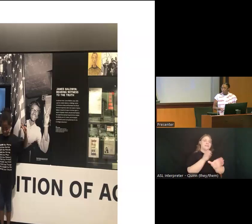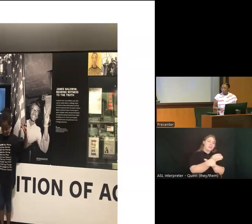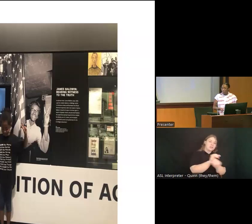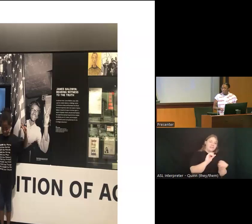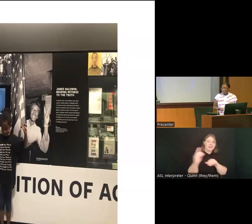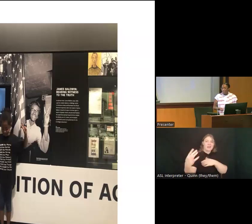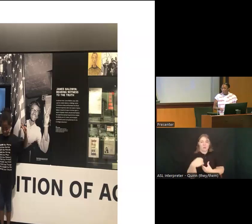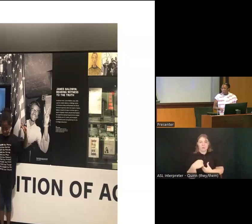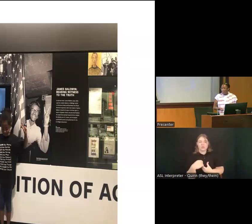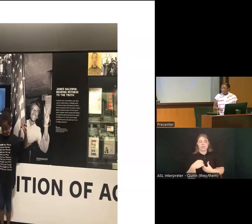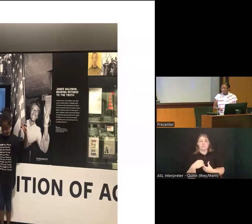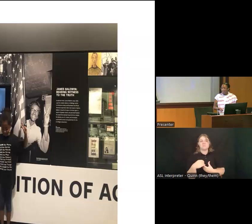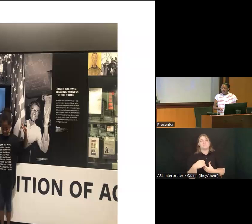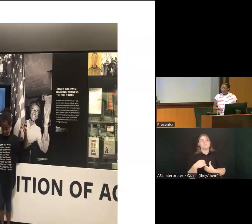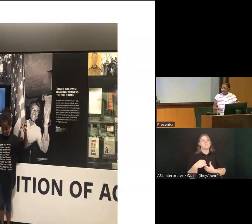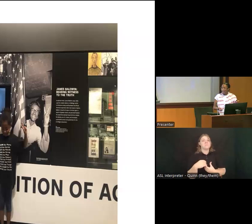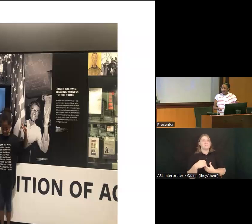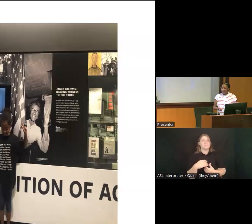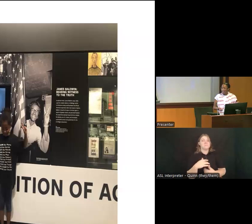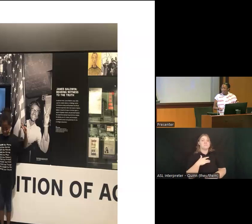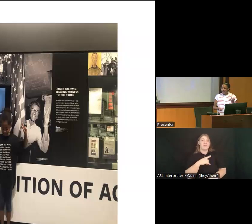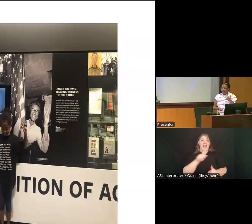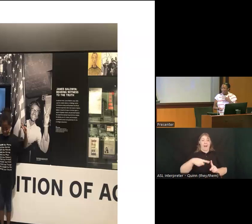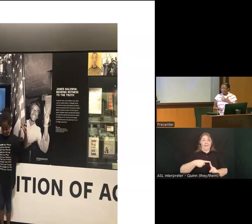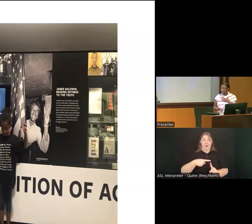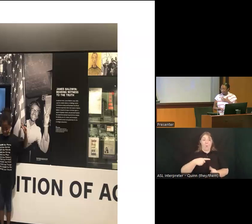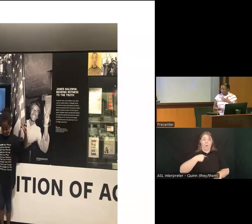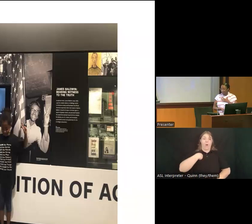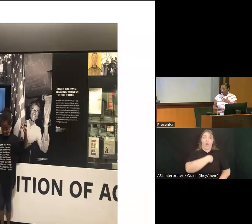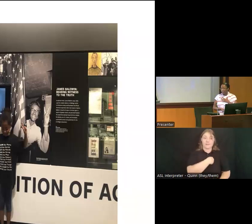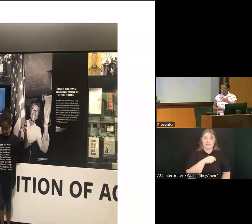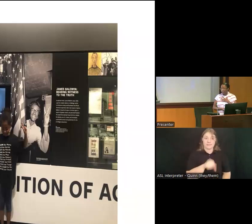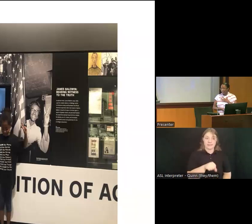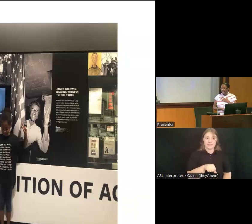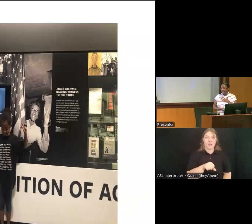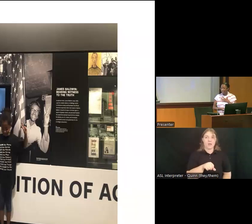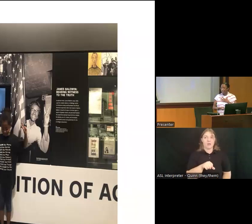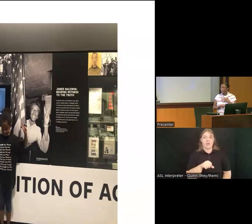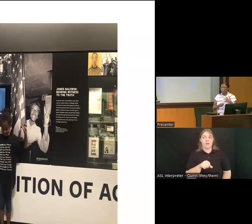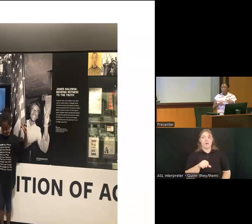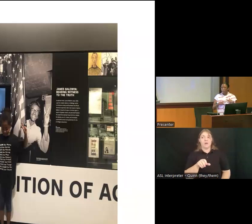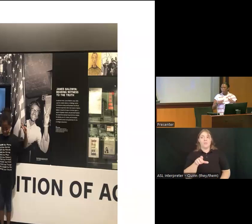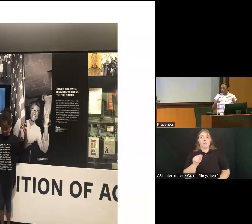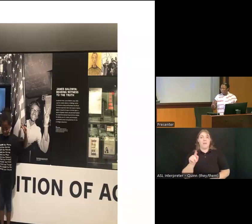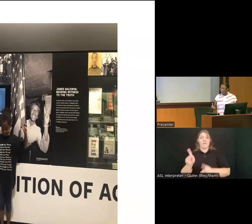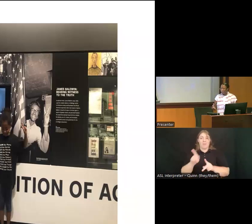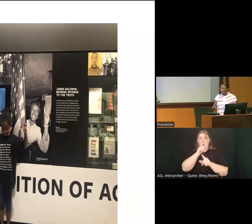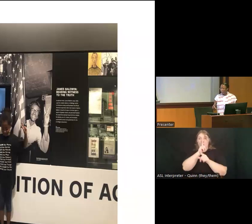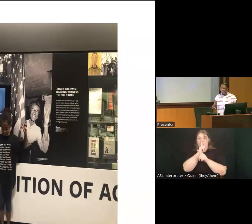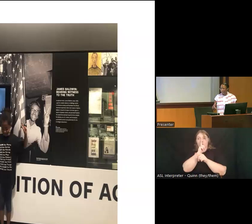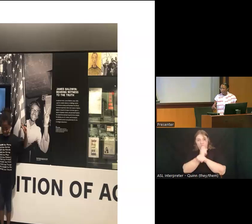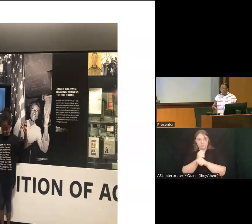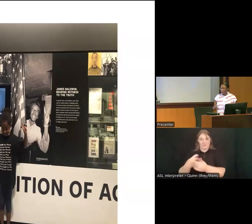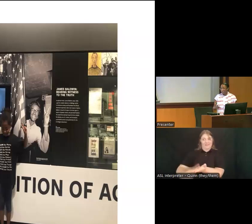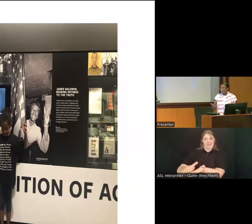usually about us but not necessarily talked about by us people when you see mental health panels